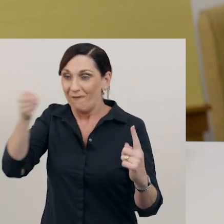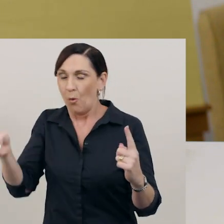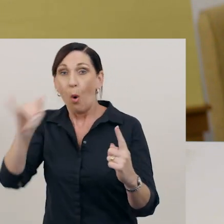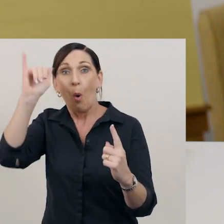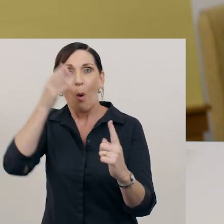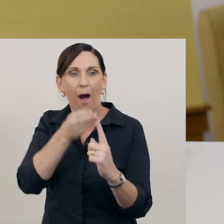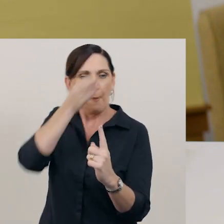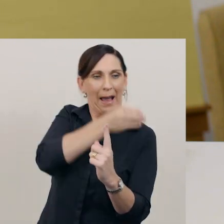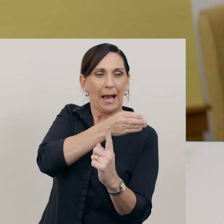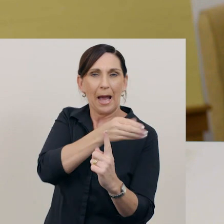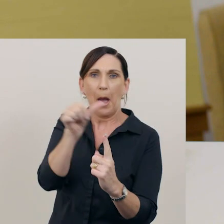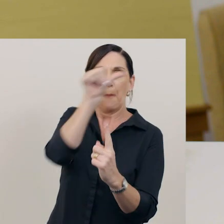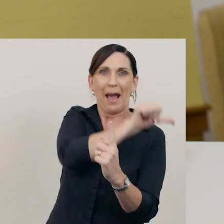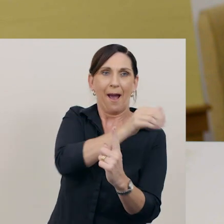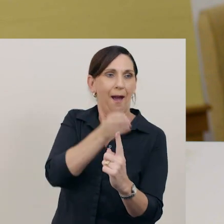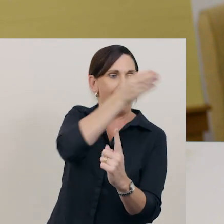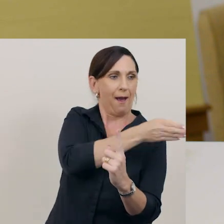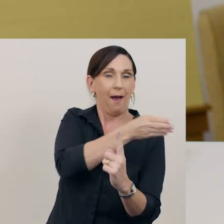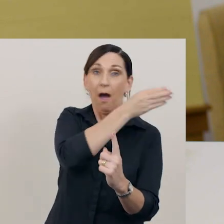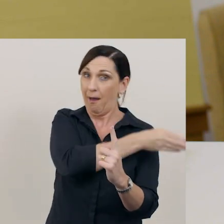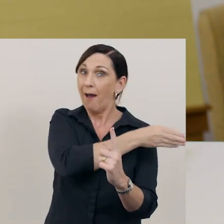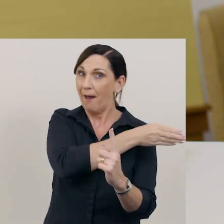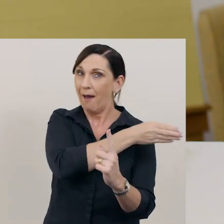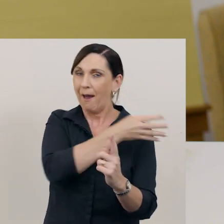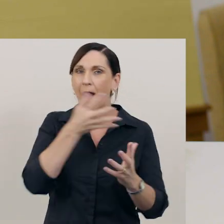When I choose to skip count, I can count quickly,